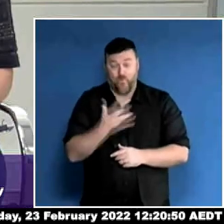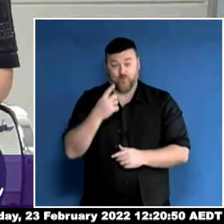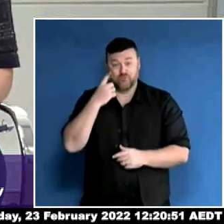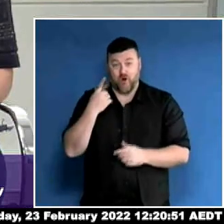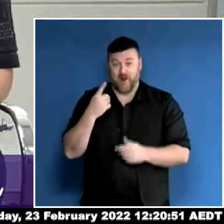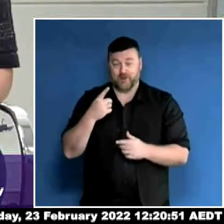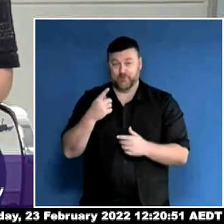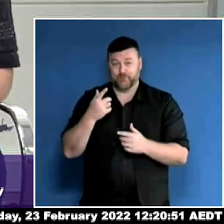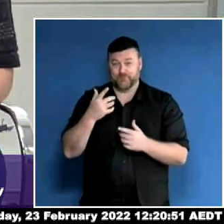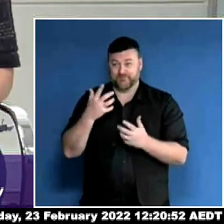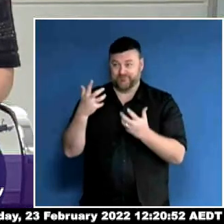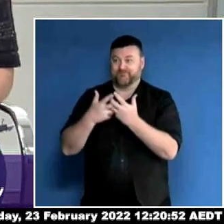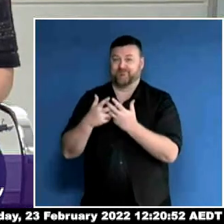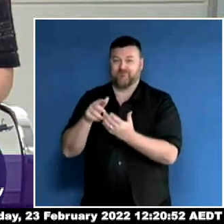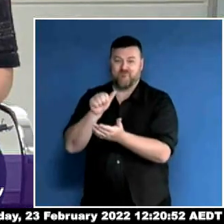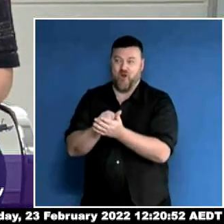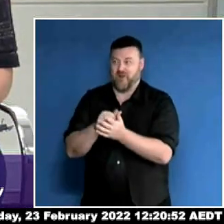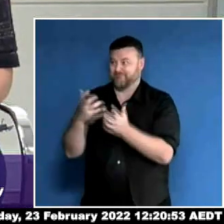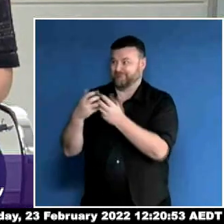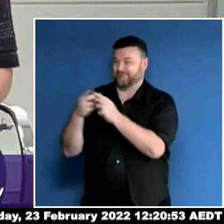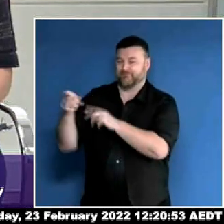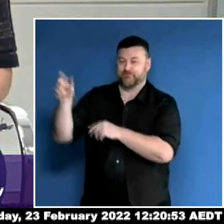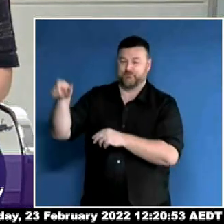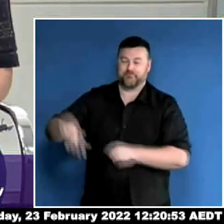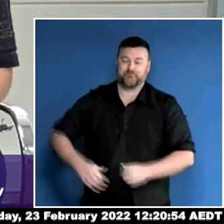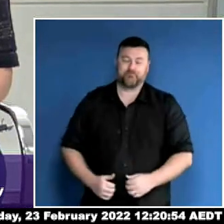MS McMAHON: Thank you. And something that you have made very clear in terms of a